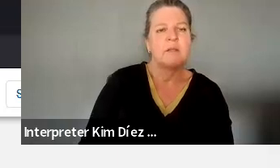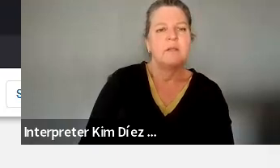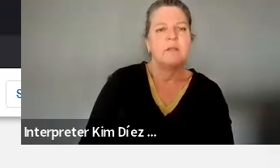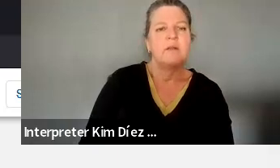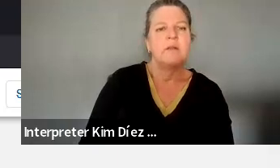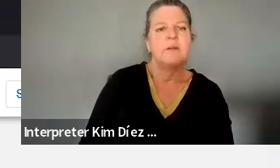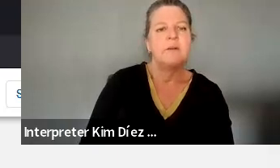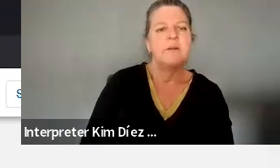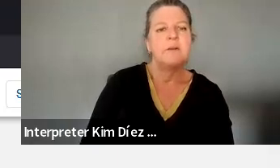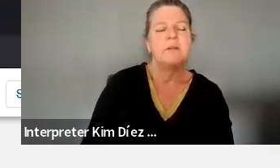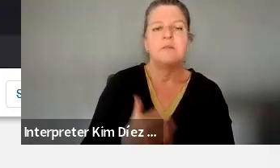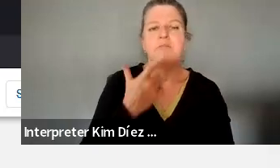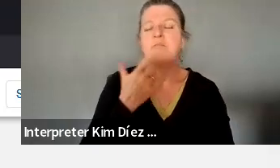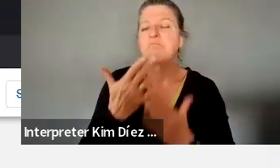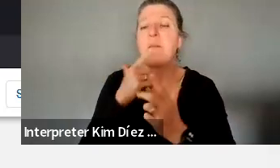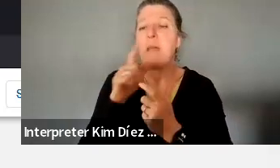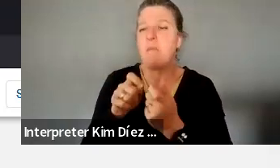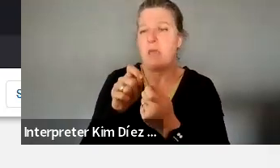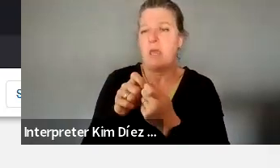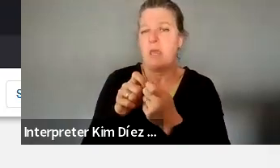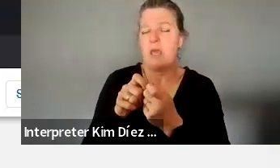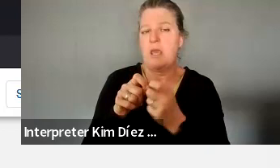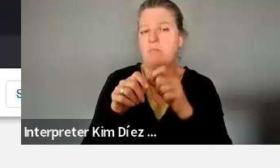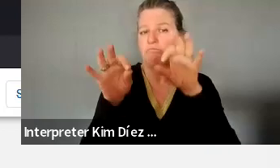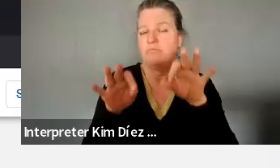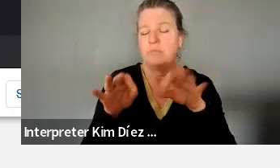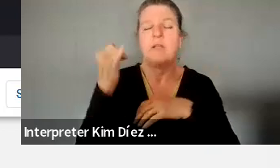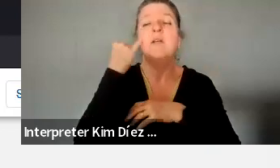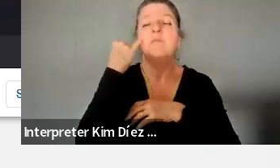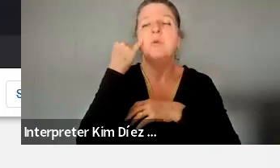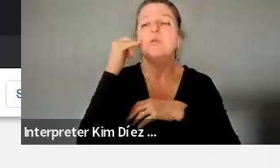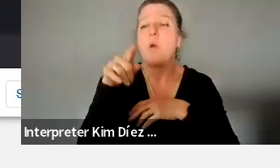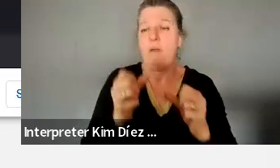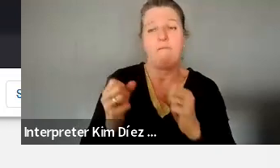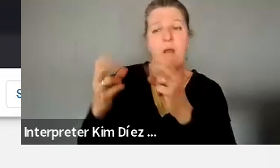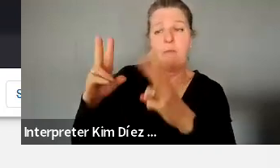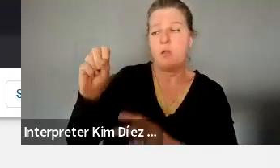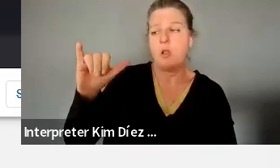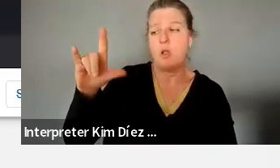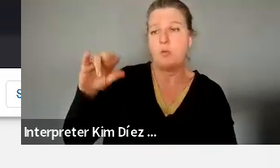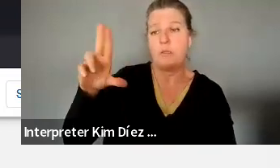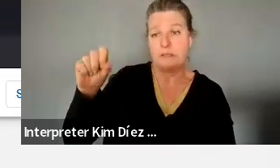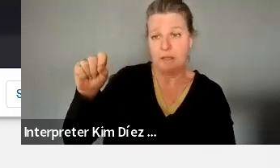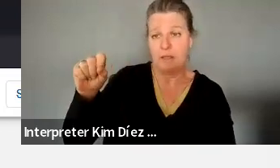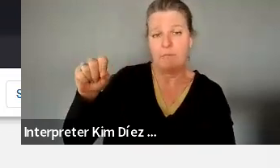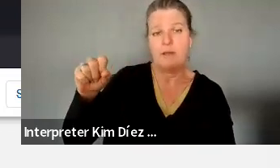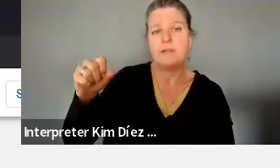you might wanna specify if you are, like, if you're uploading a syllabus for example, you'd probably choose, like, downloadable documents.